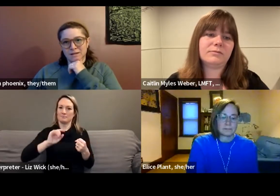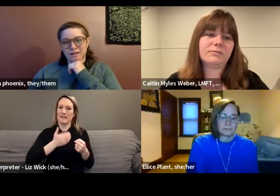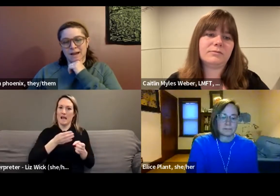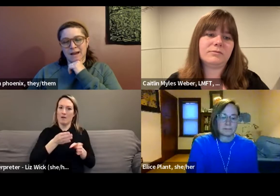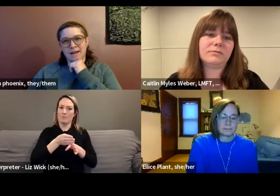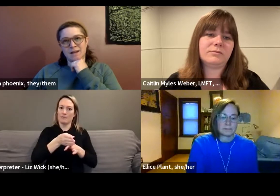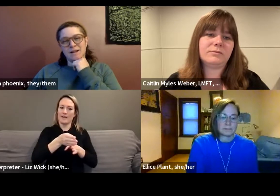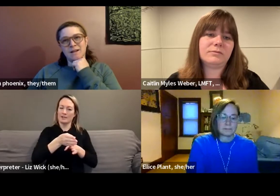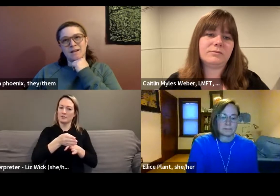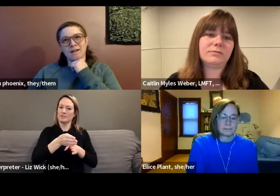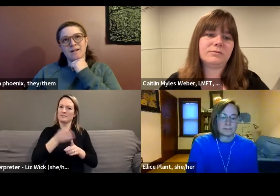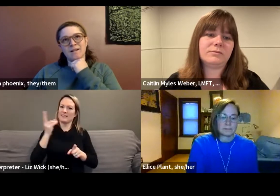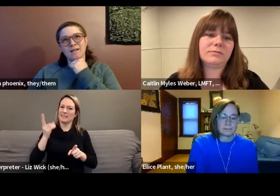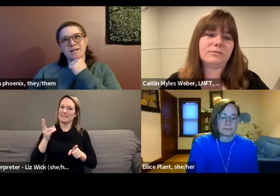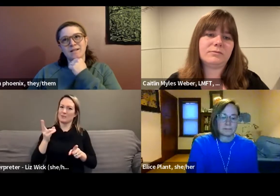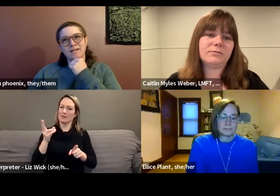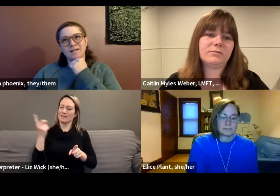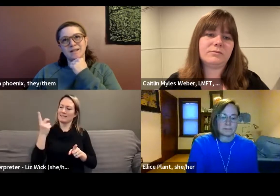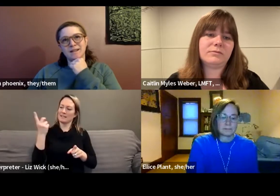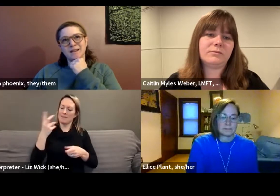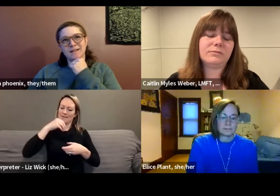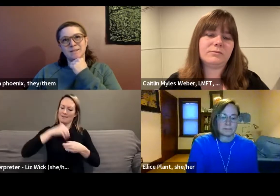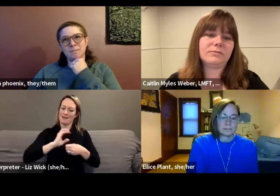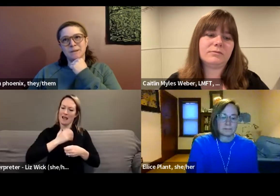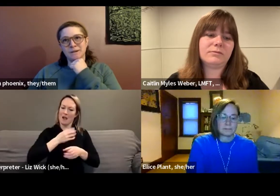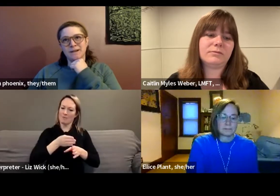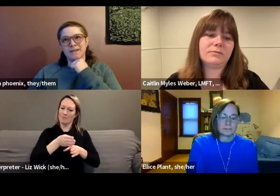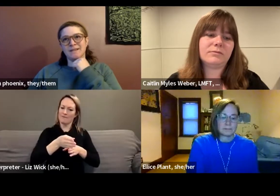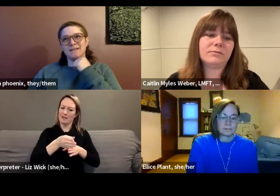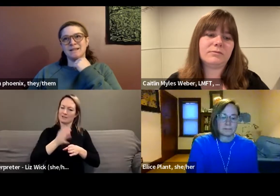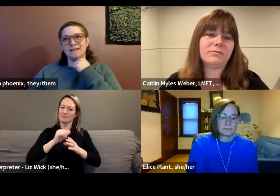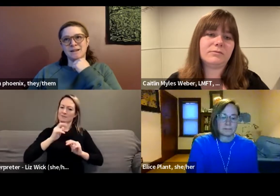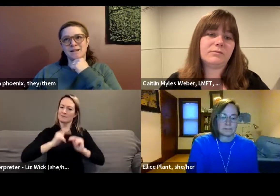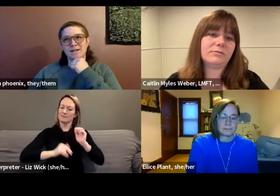that is built on this idea